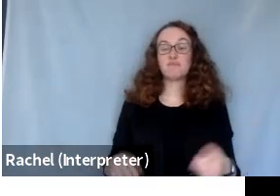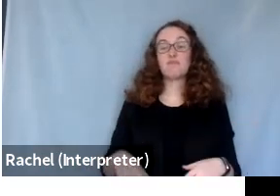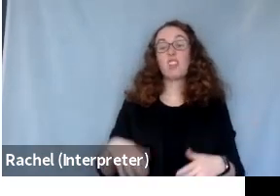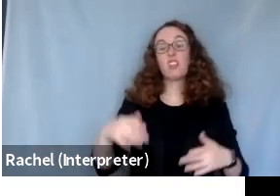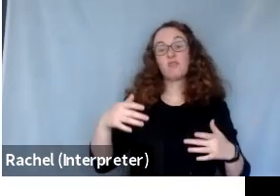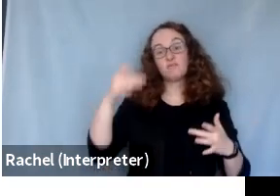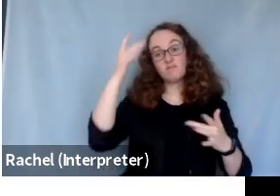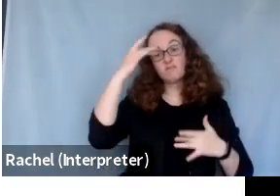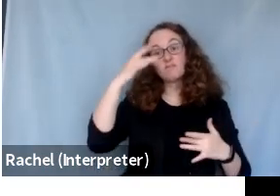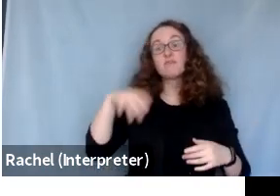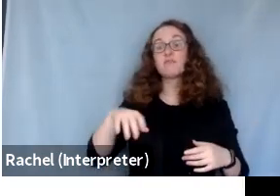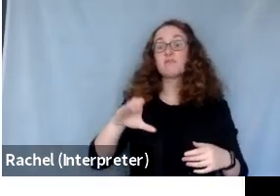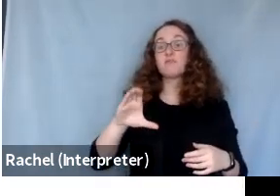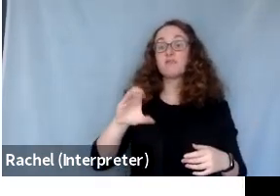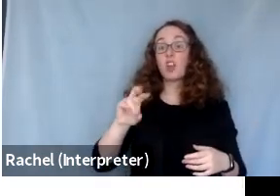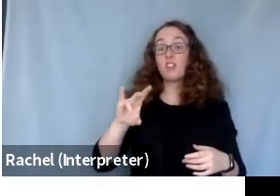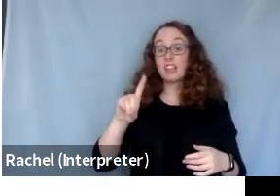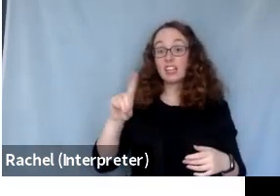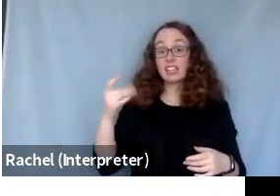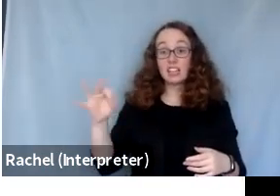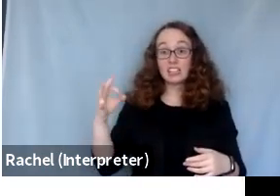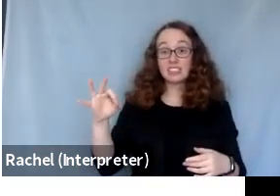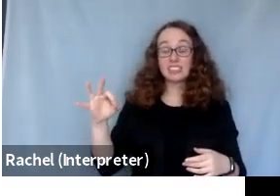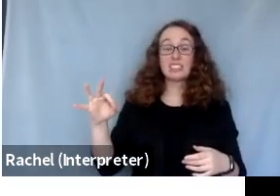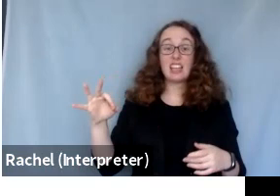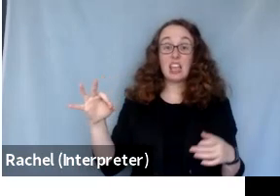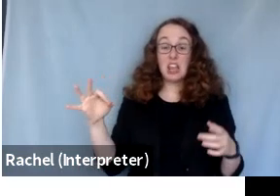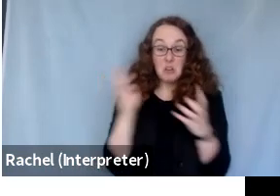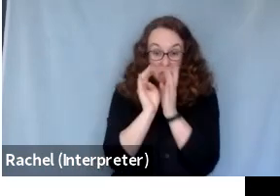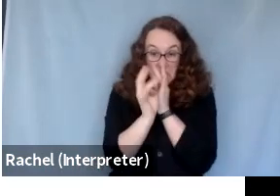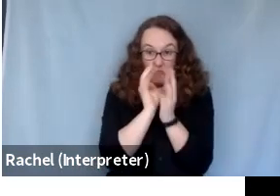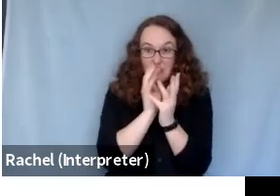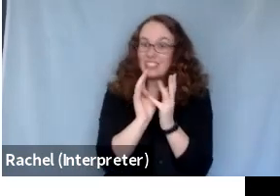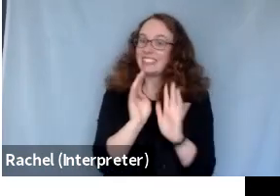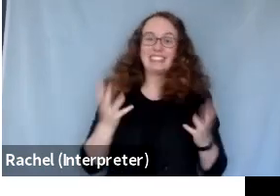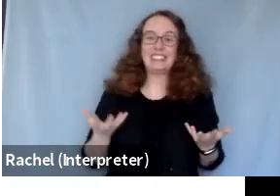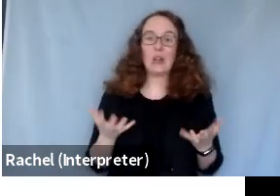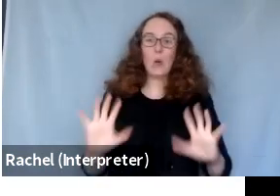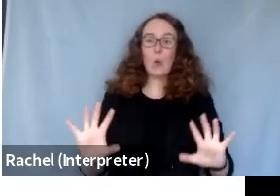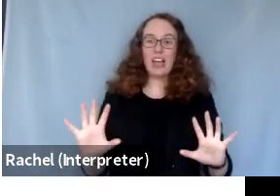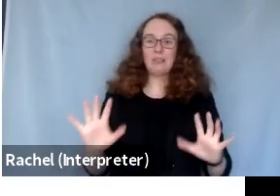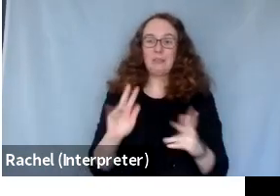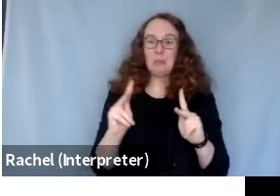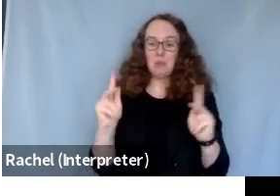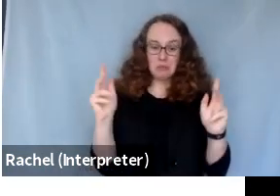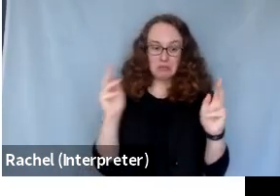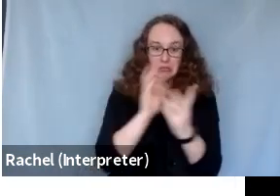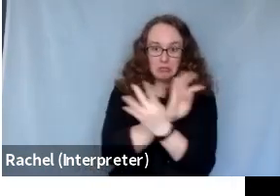less crowded situations are the ideal situation, and we understand that there are some students that do physically have to come